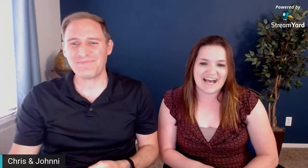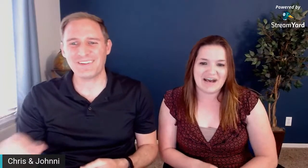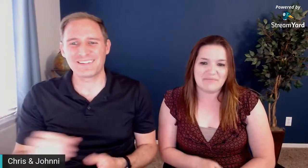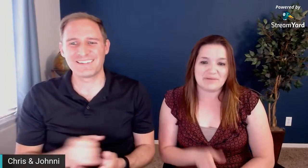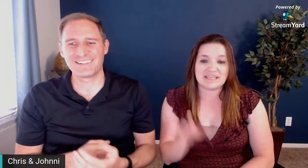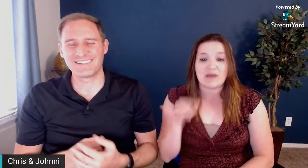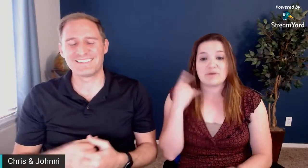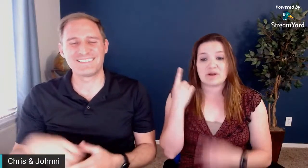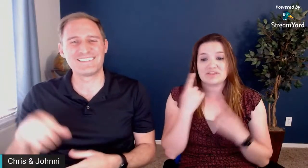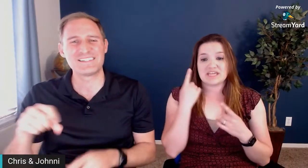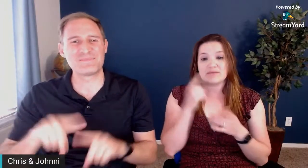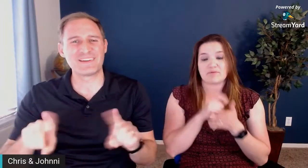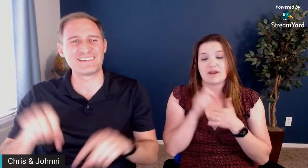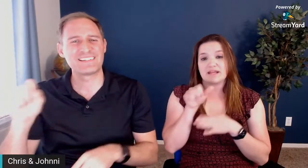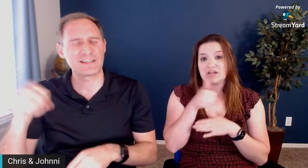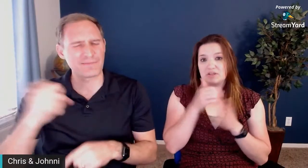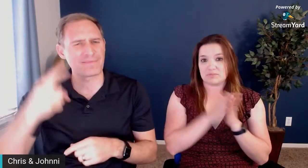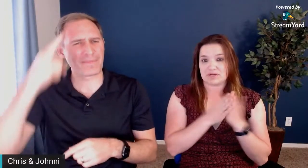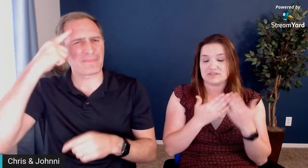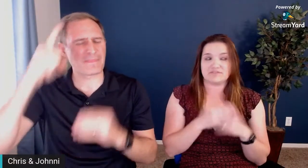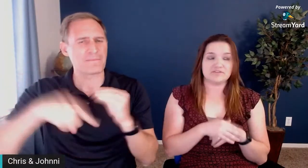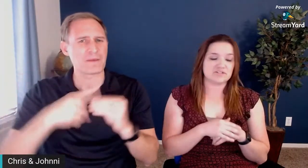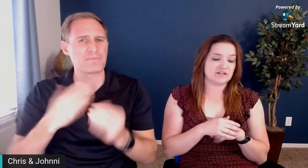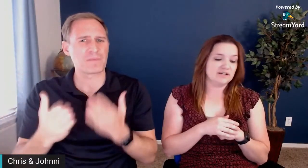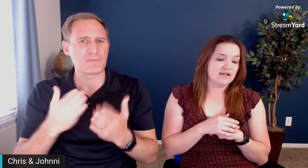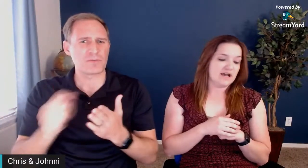um but yeah we are thinking about writing another book in the future